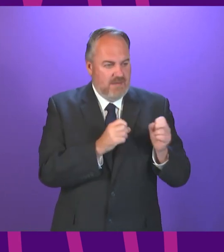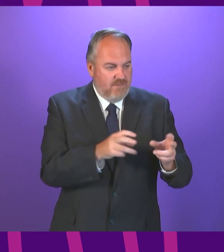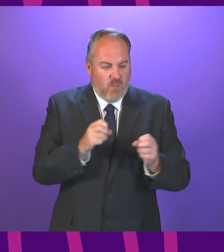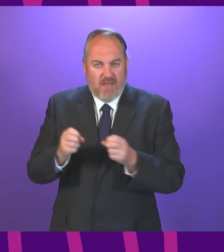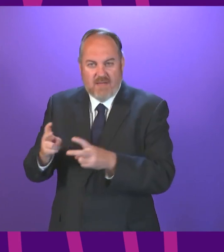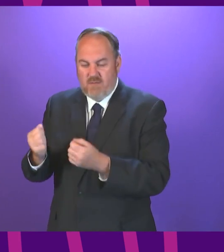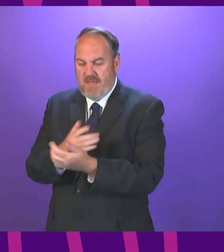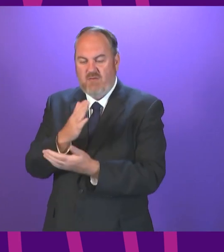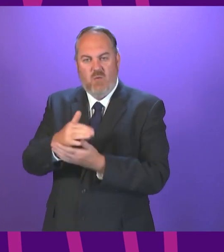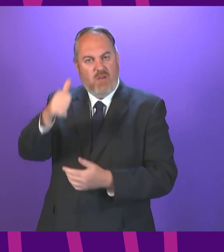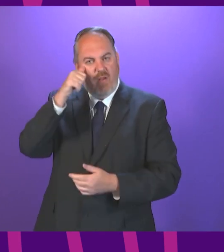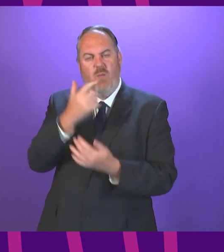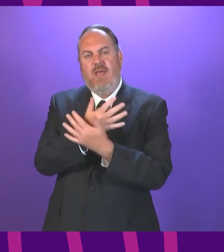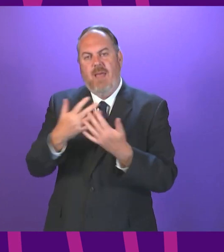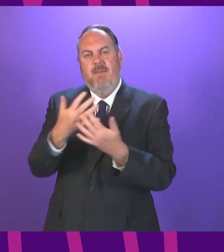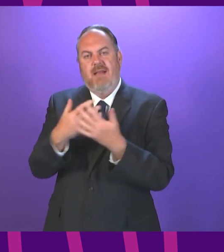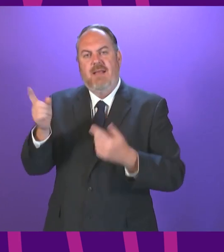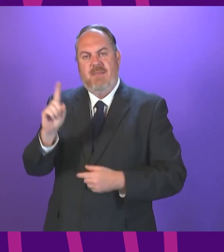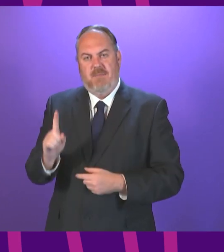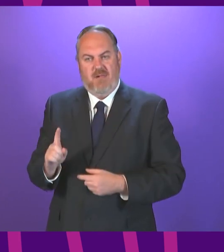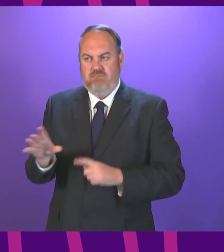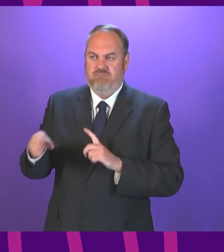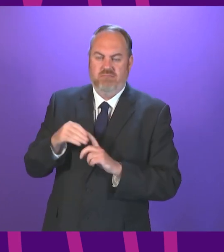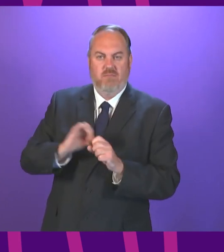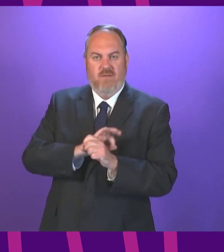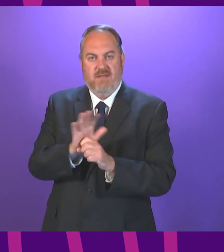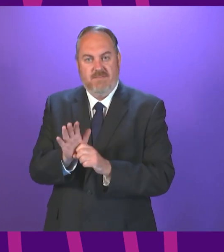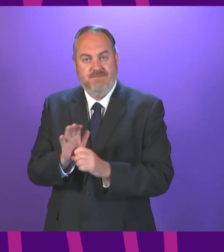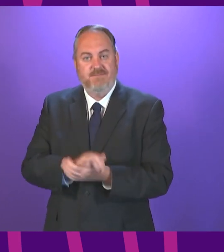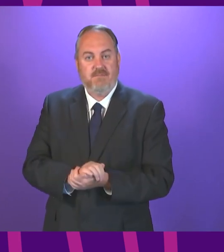Another positive is that vaccination is definitely weakening the link between